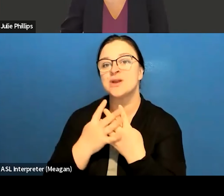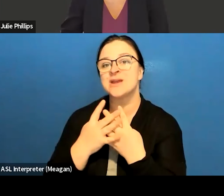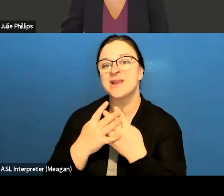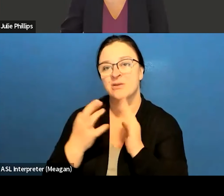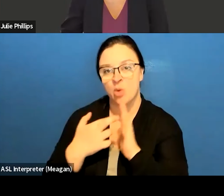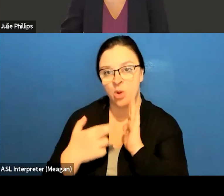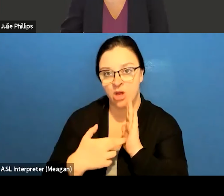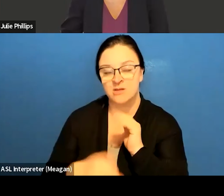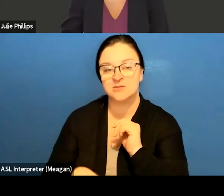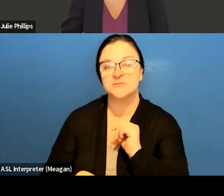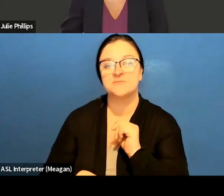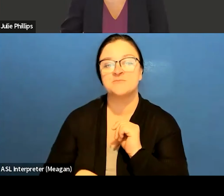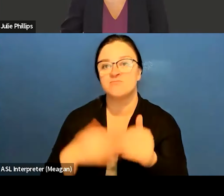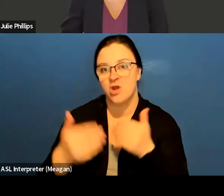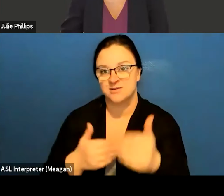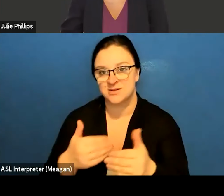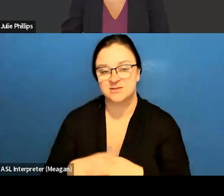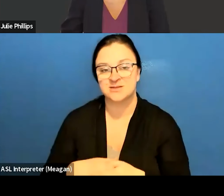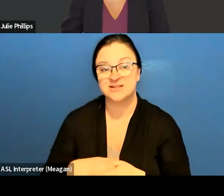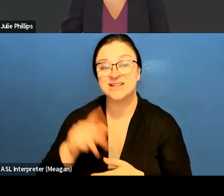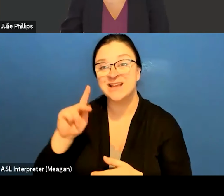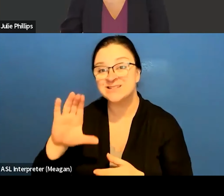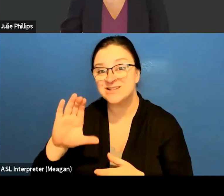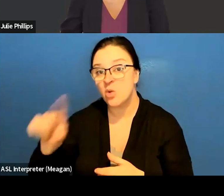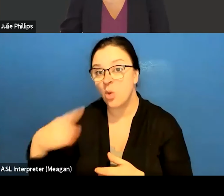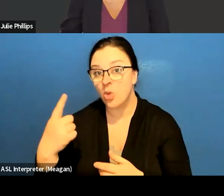"Does Kansas City currently only screen for suicide?"